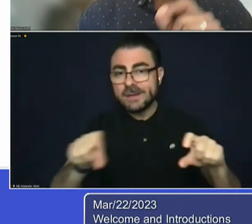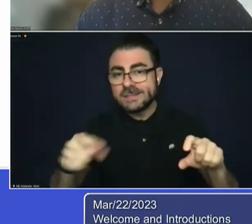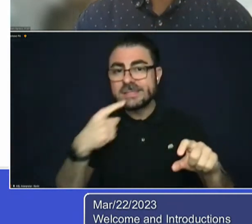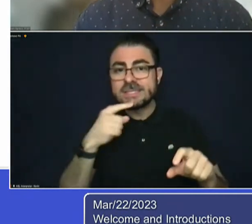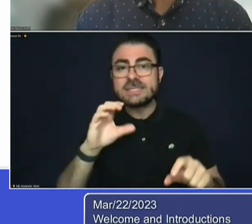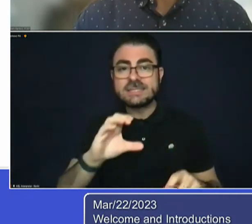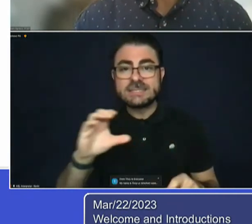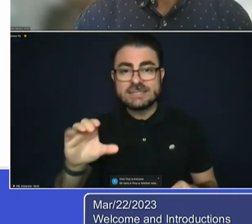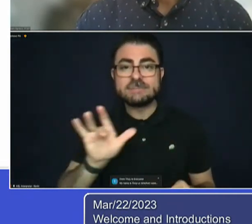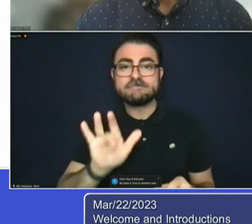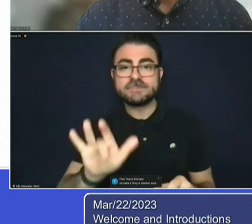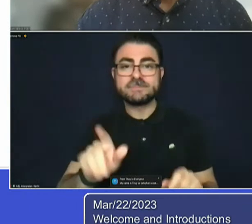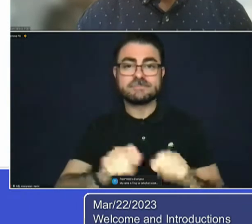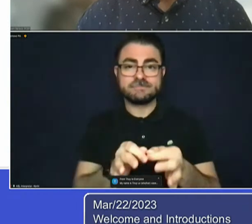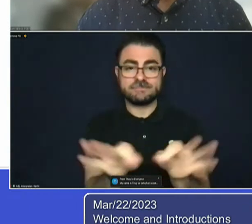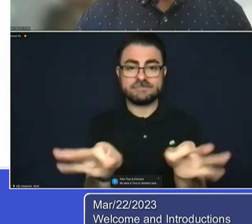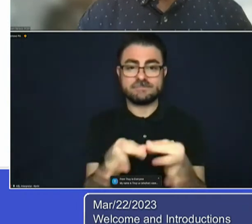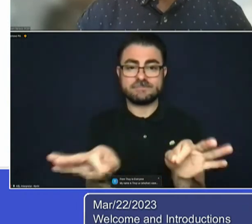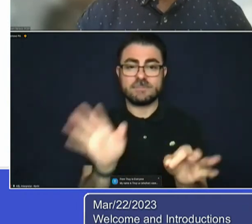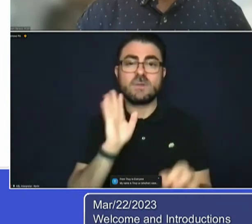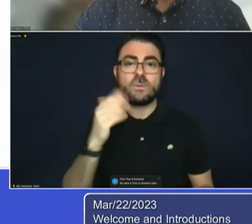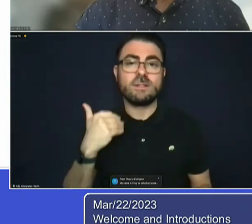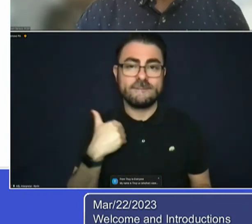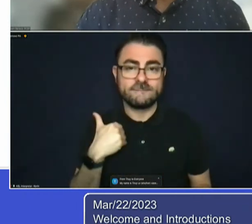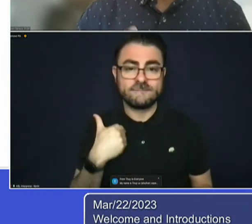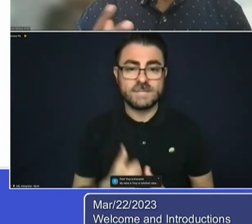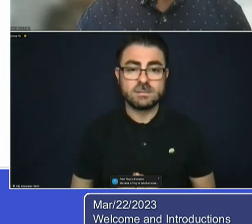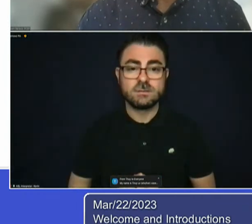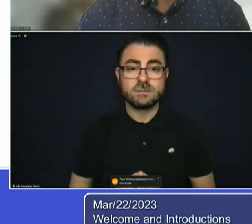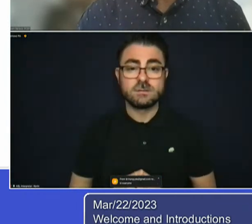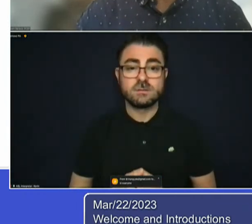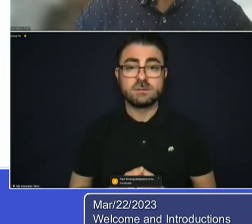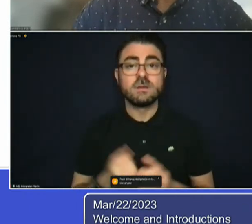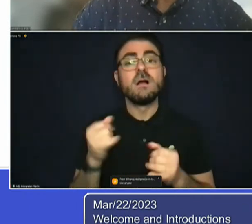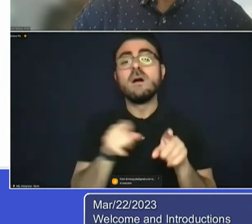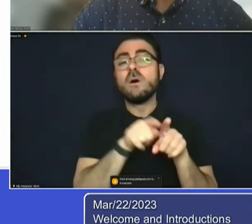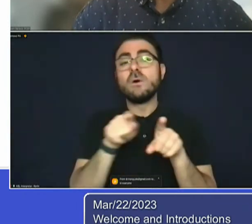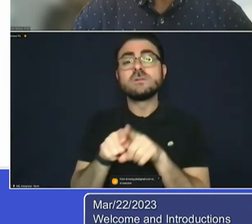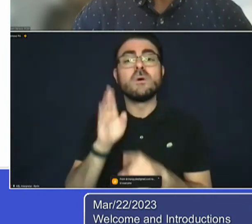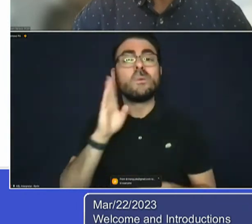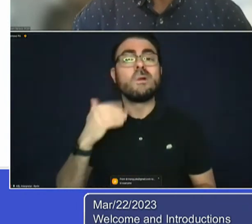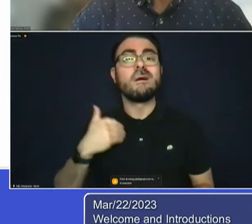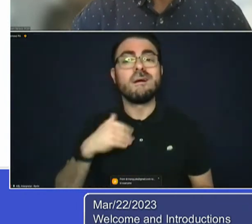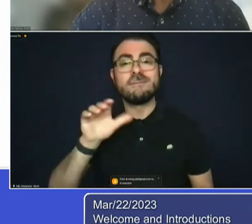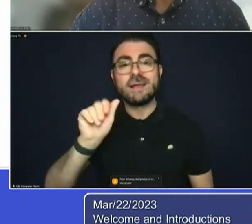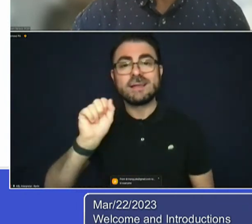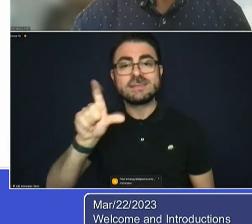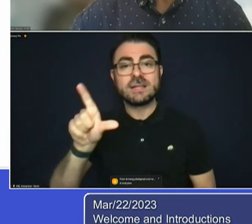CAPTIONING, GO TO THE THREE DOTS, AND SELECT SETTINGS AND